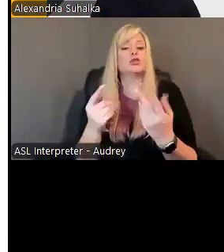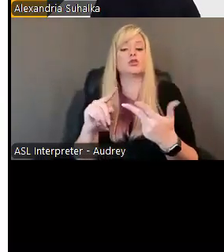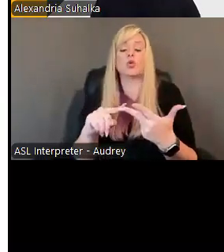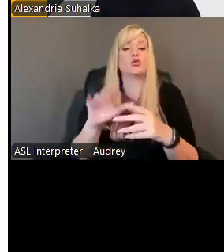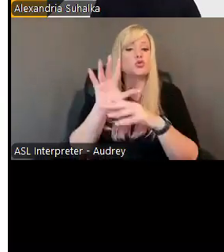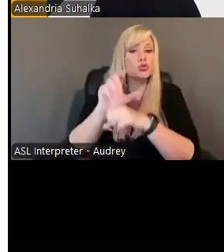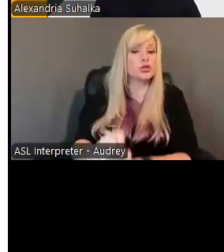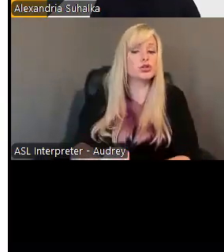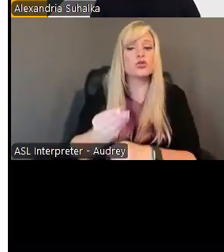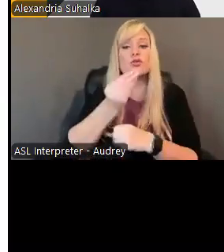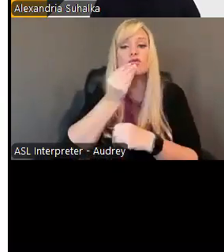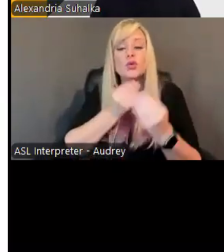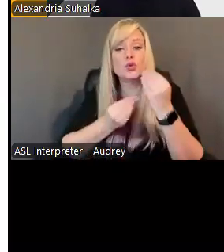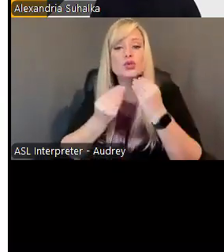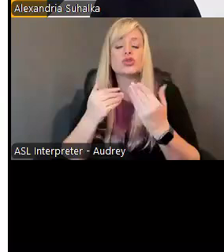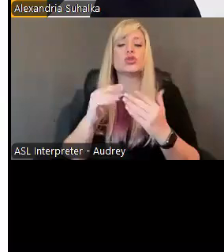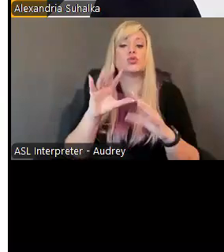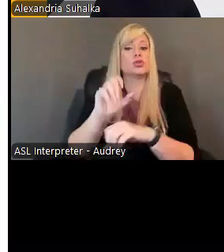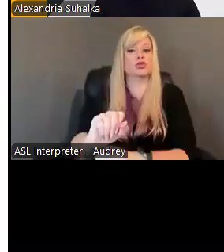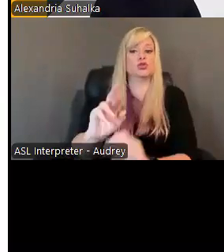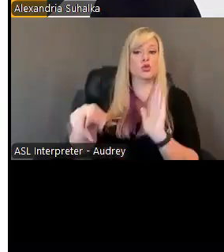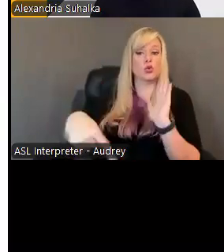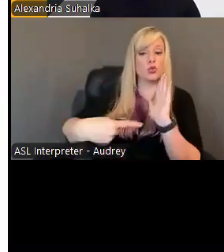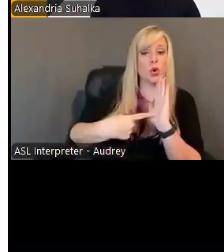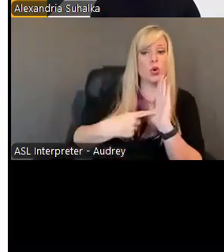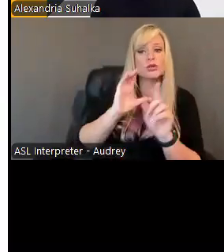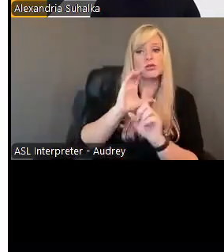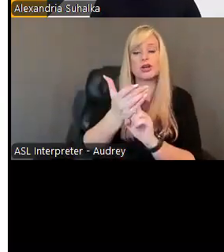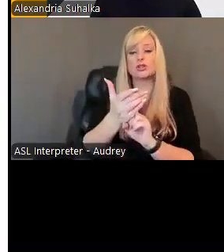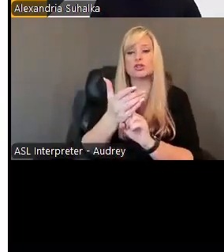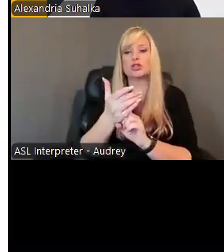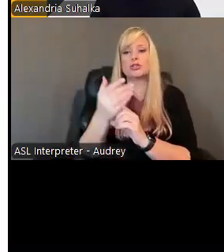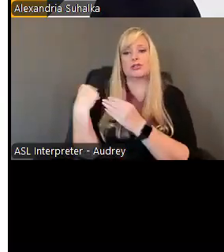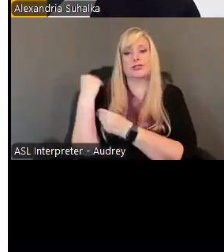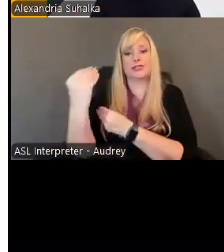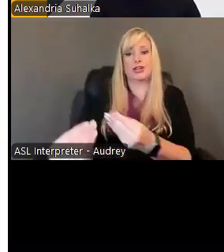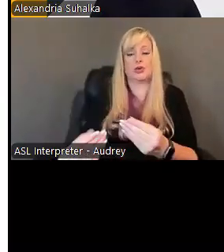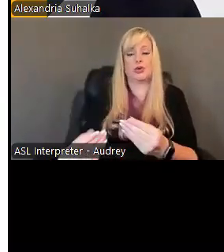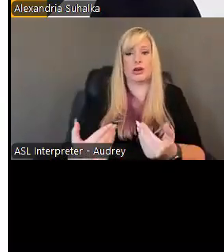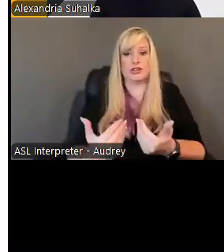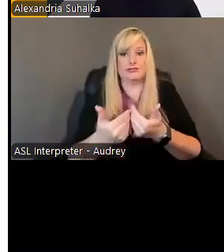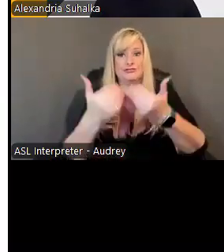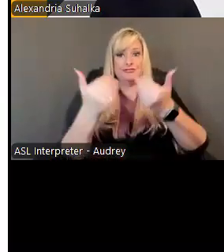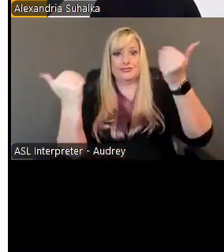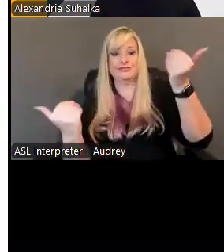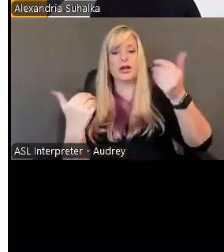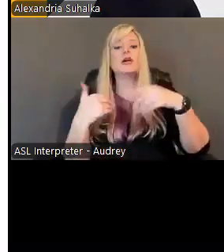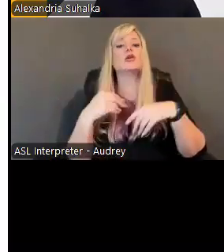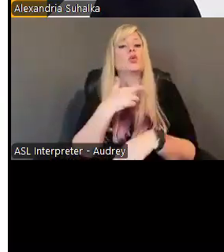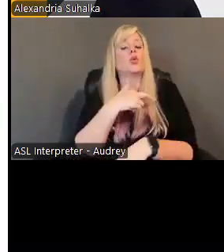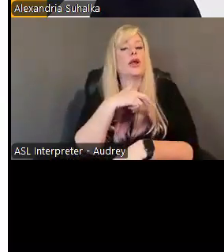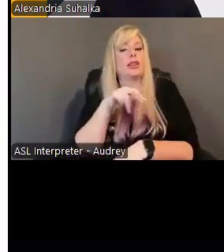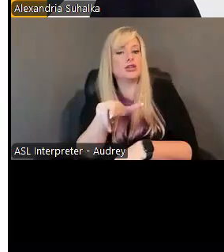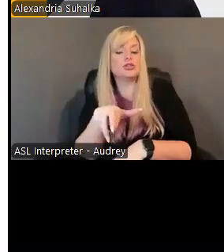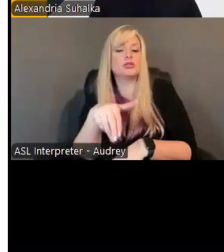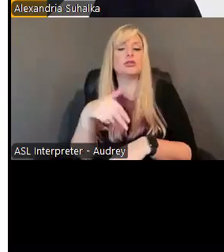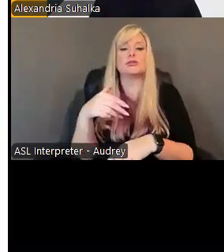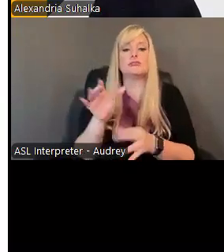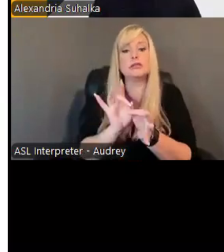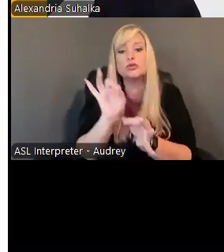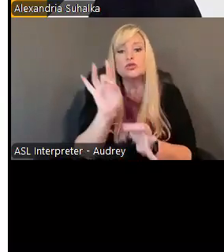cultural generation gaps, religion, spirituality, all those things that are central to who a person